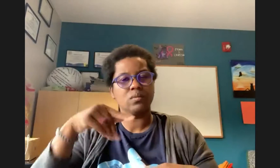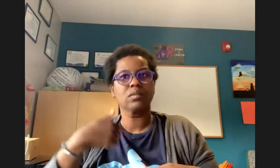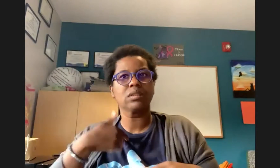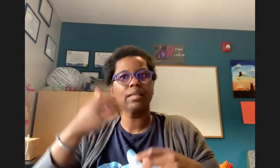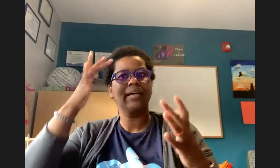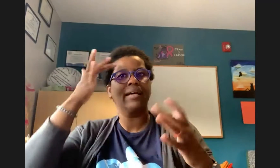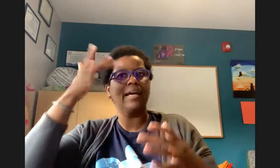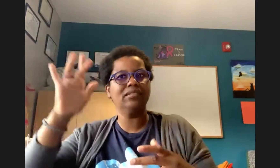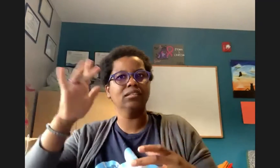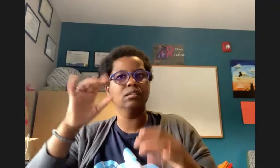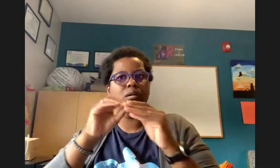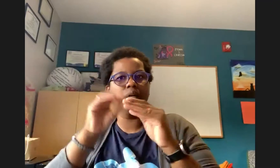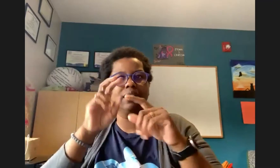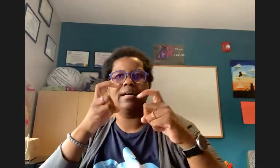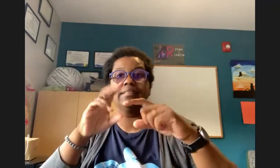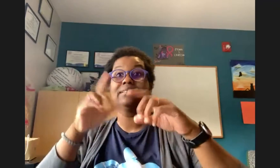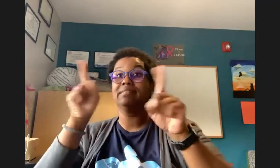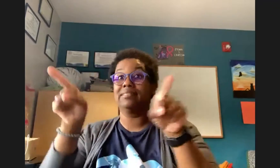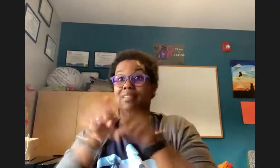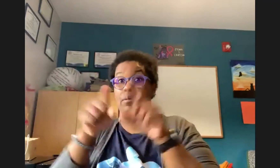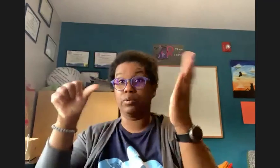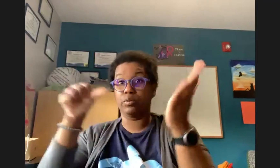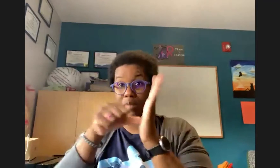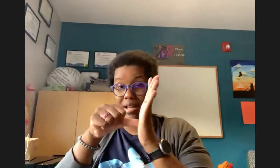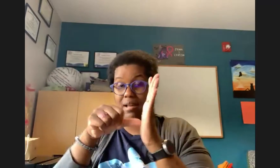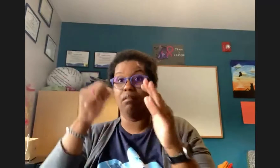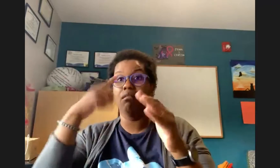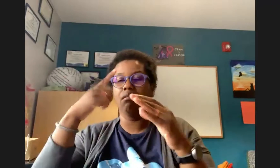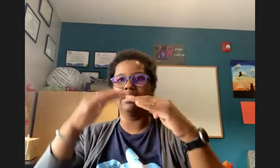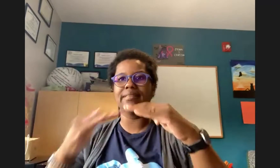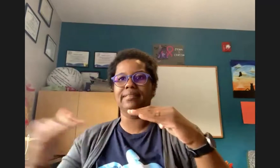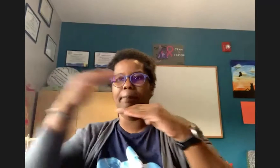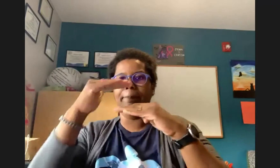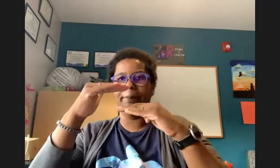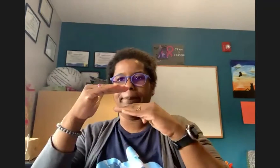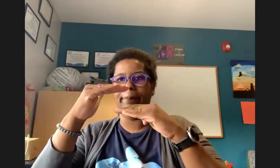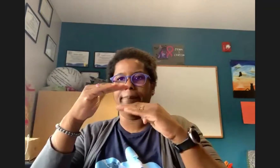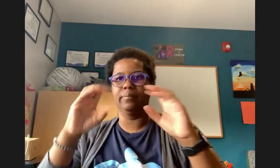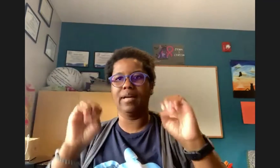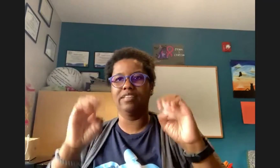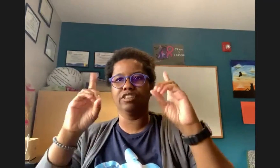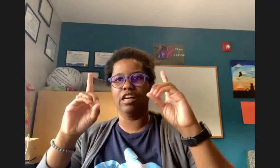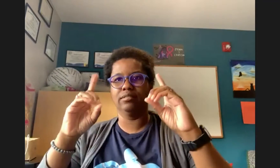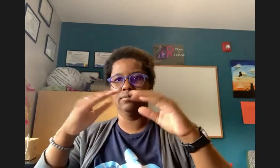One teacher looked at me and decided I would stay on the same grade and just go up one step.